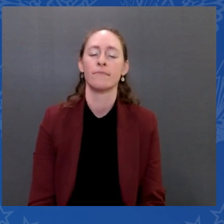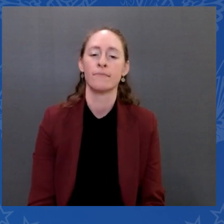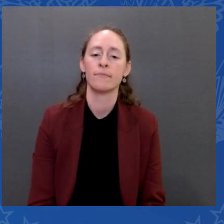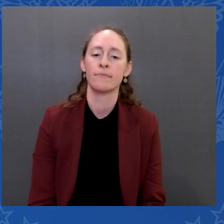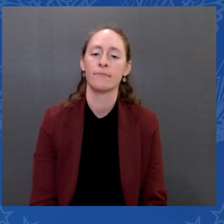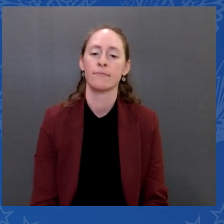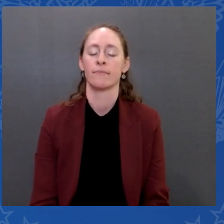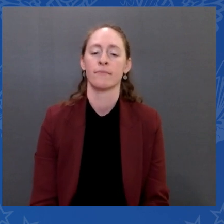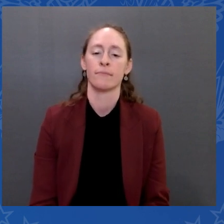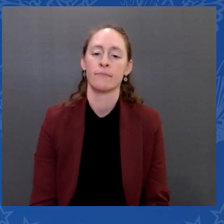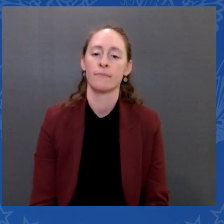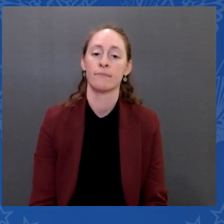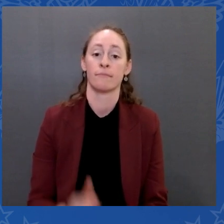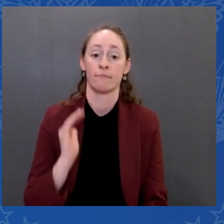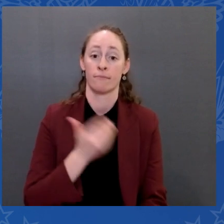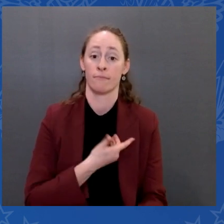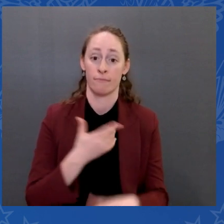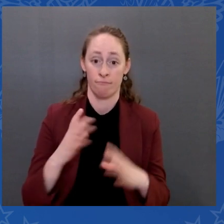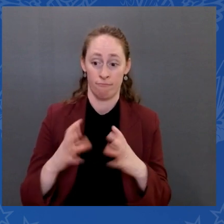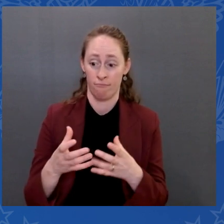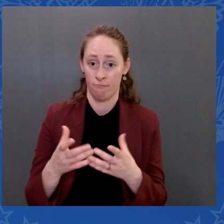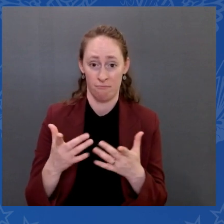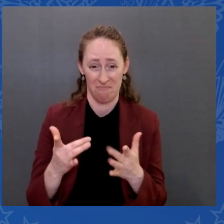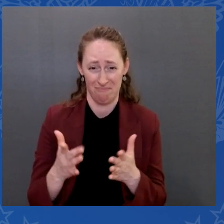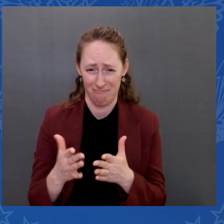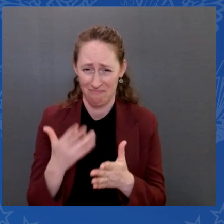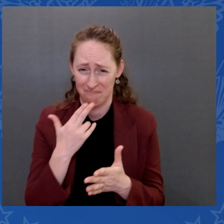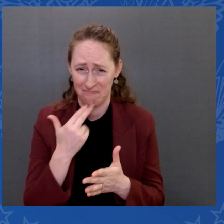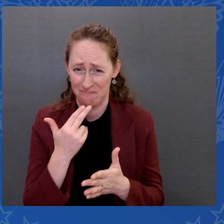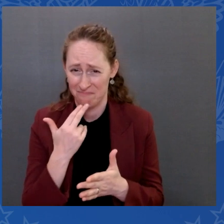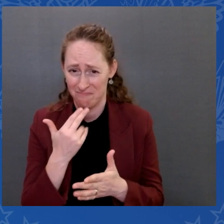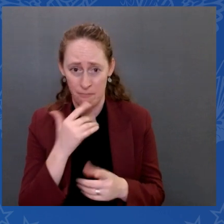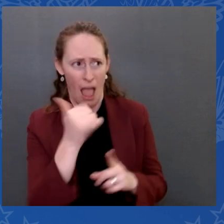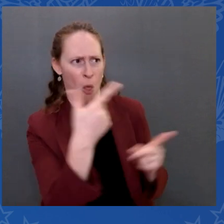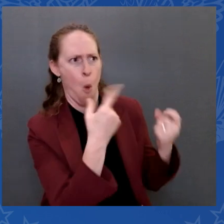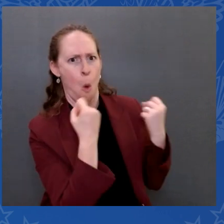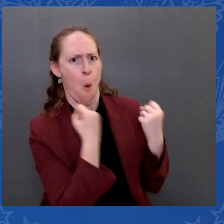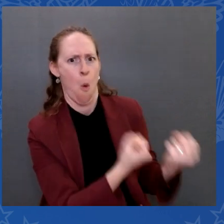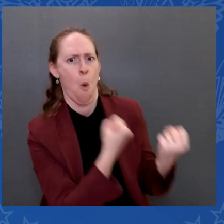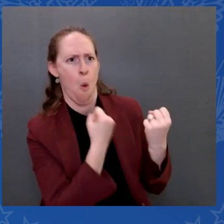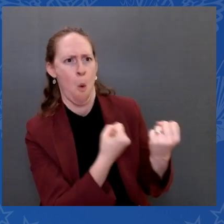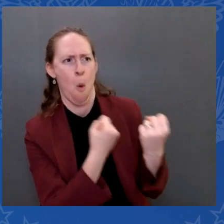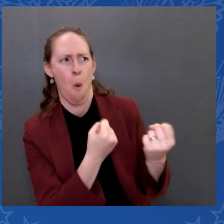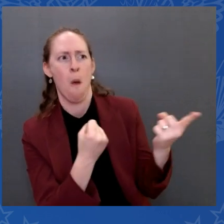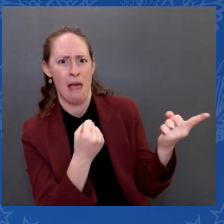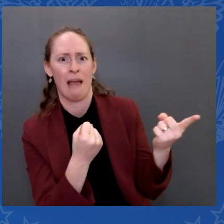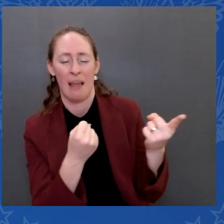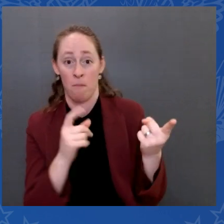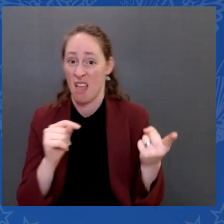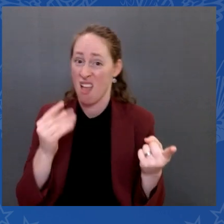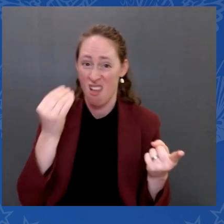But every semiconductor -- every semiconductor component used in a medical device directly impacts